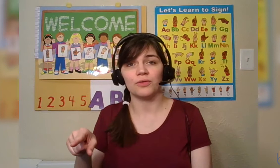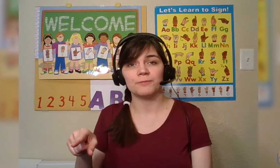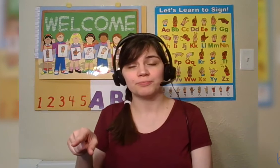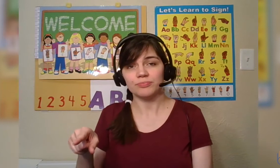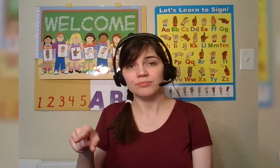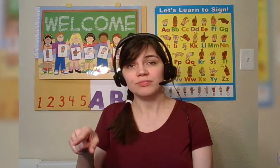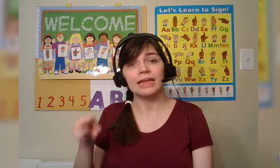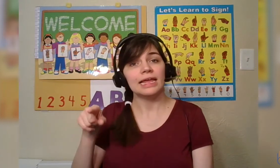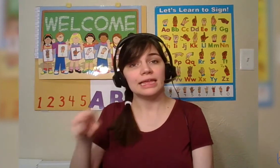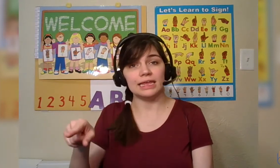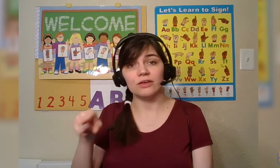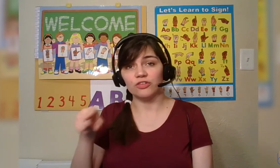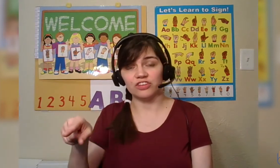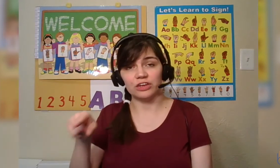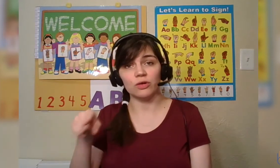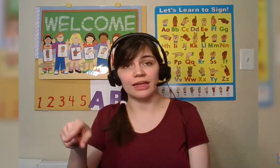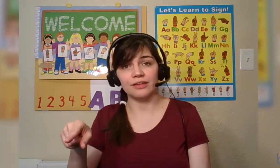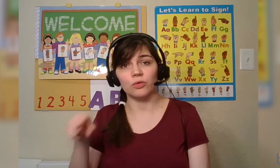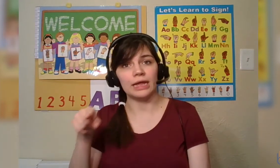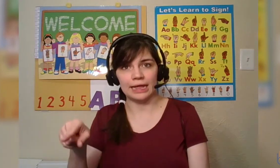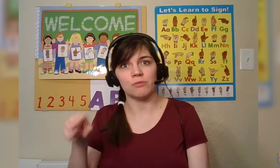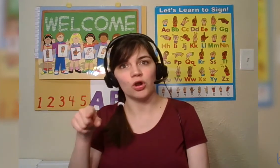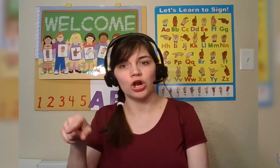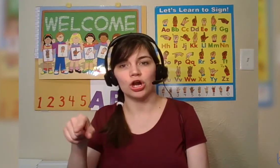He or she or it. Or, him or her.